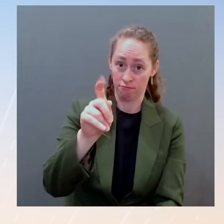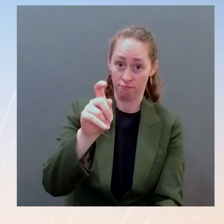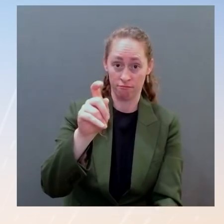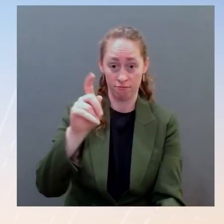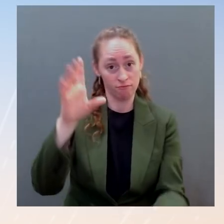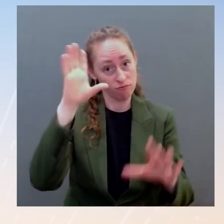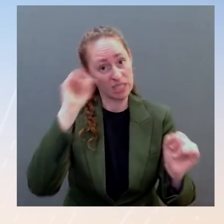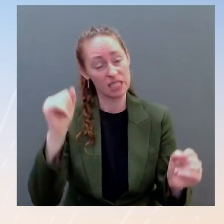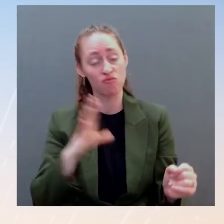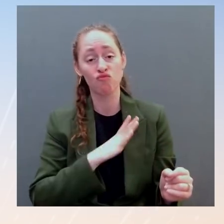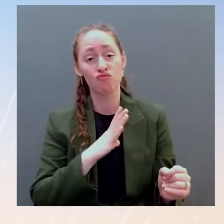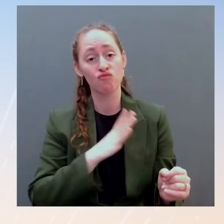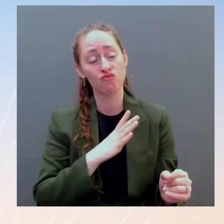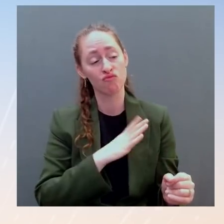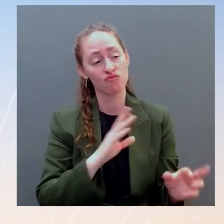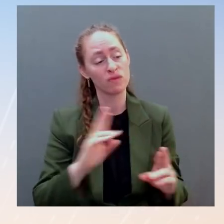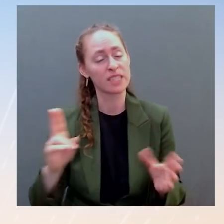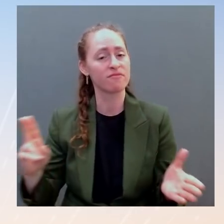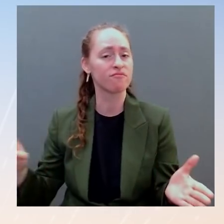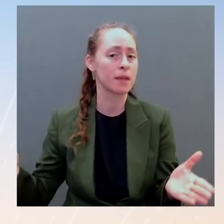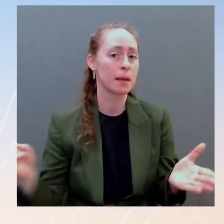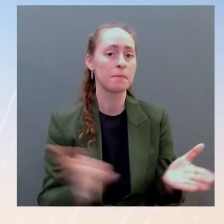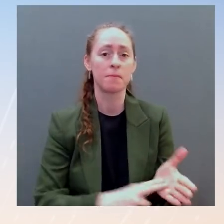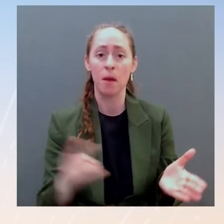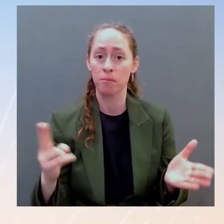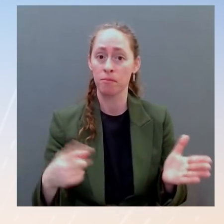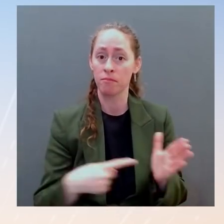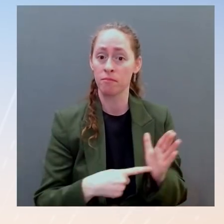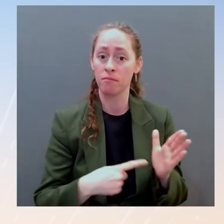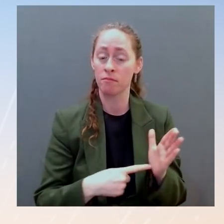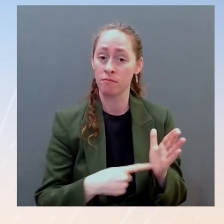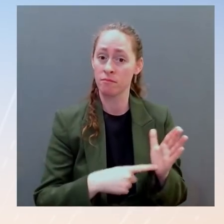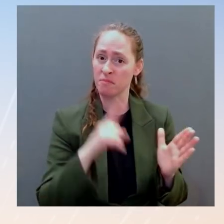that would change the rules for how Title 42 is administered?